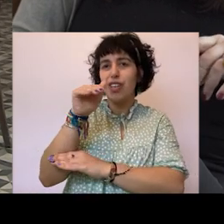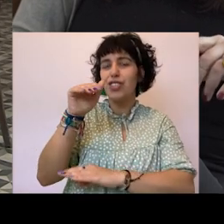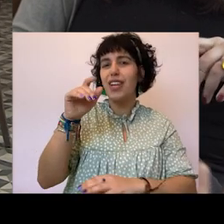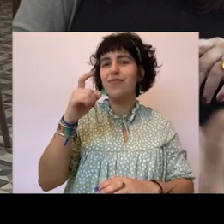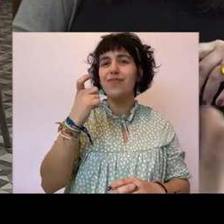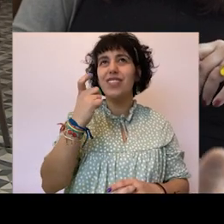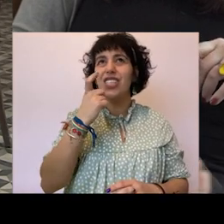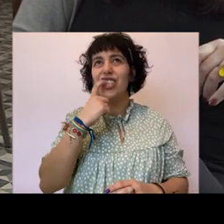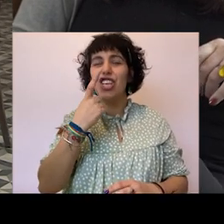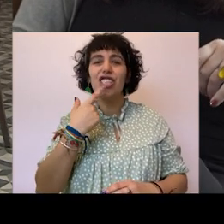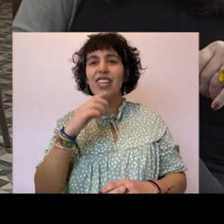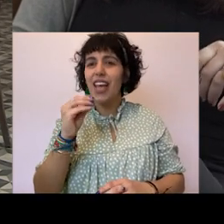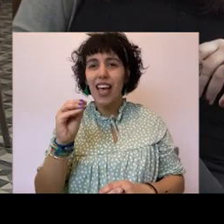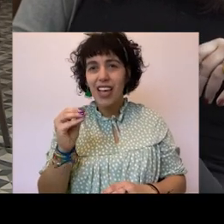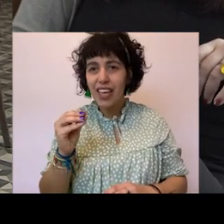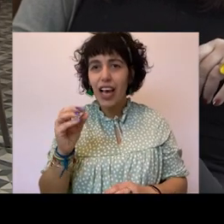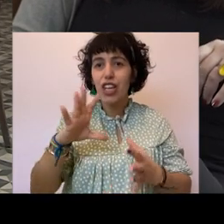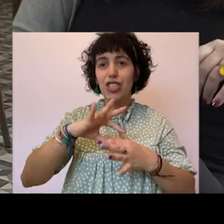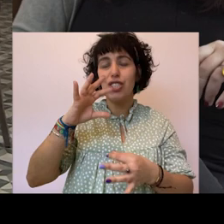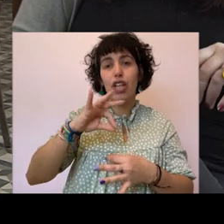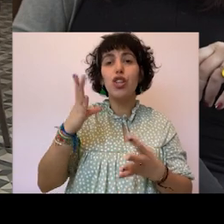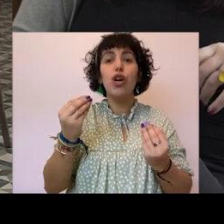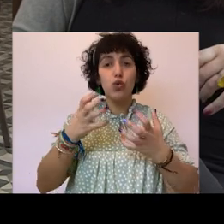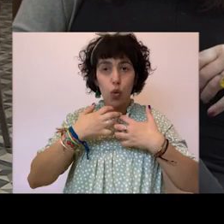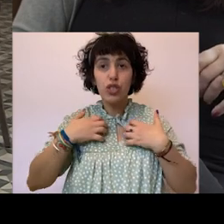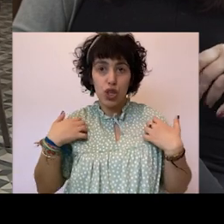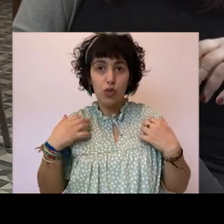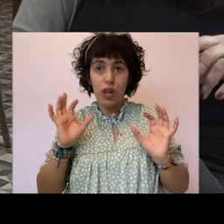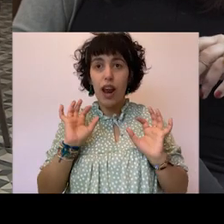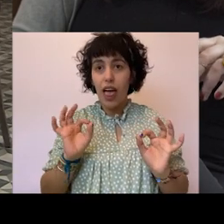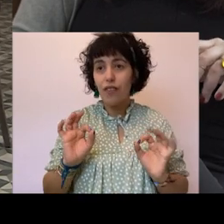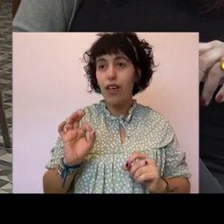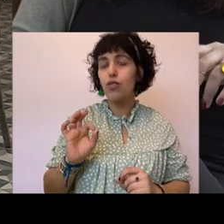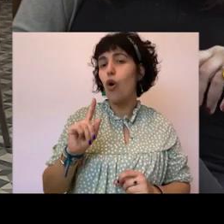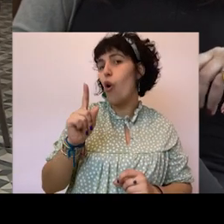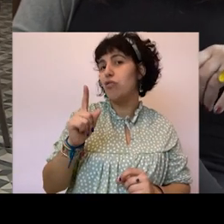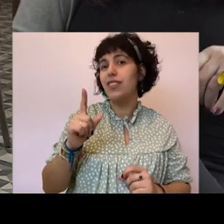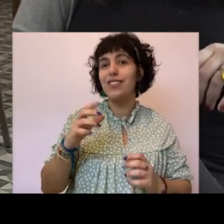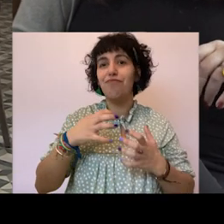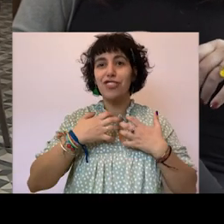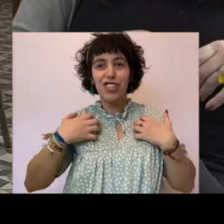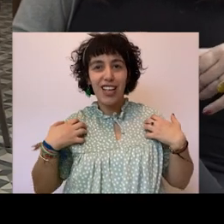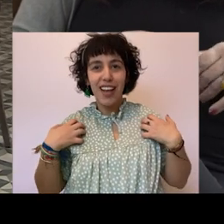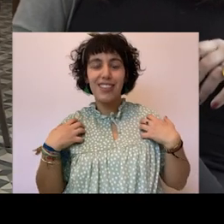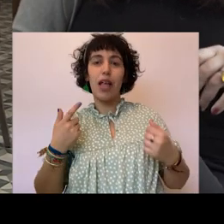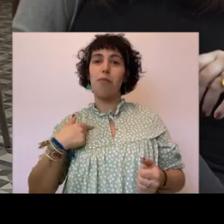they display their bold examples. I'm afraid of their courage sometimes.